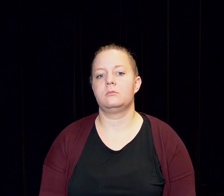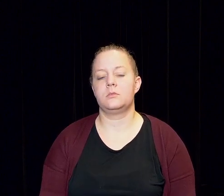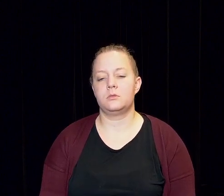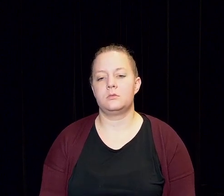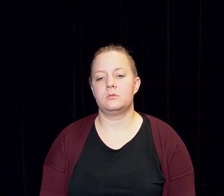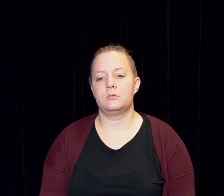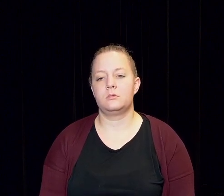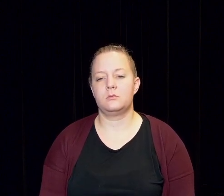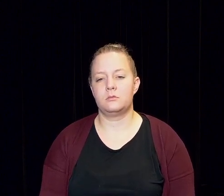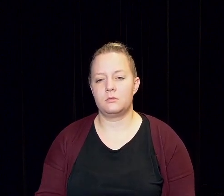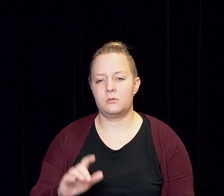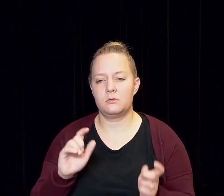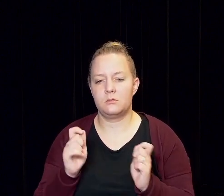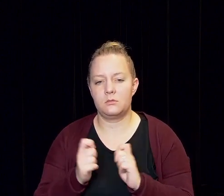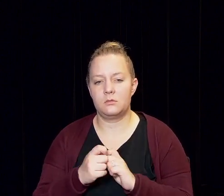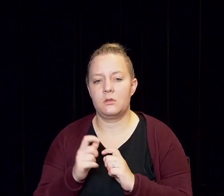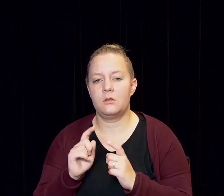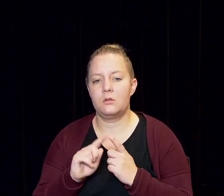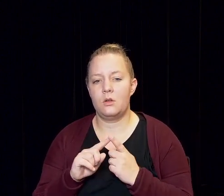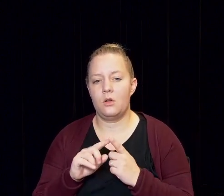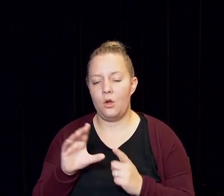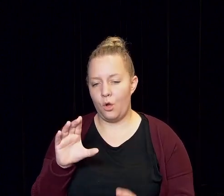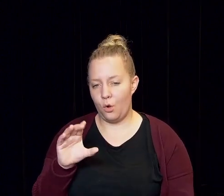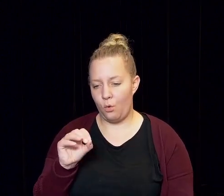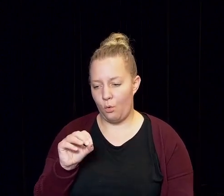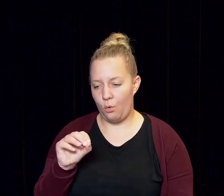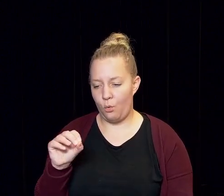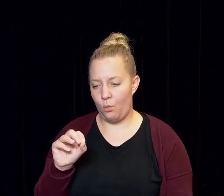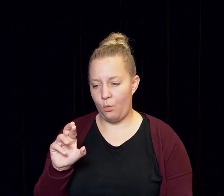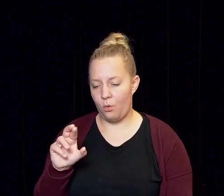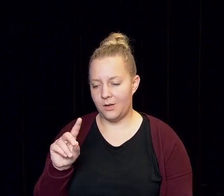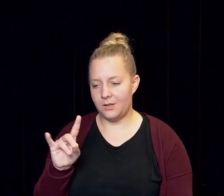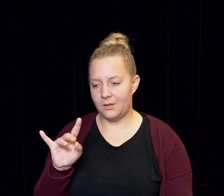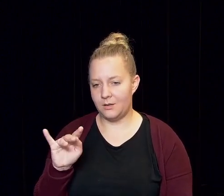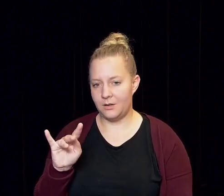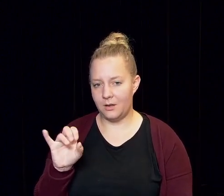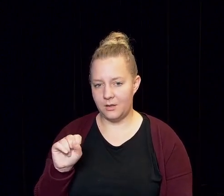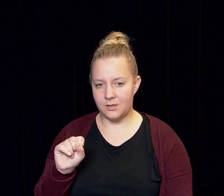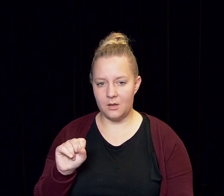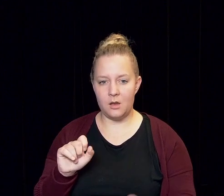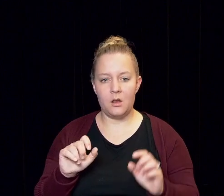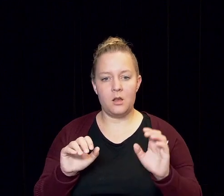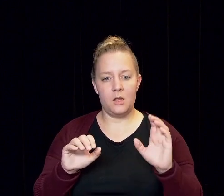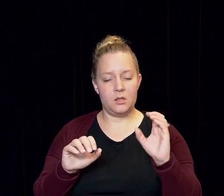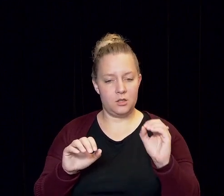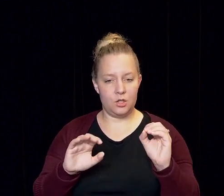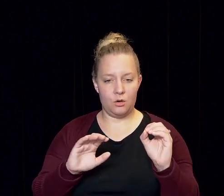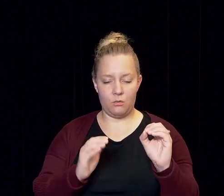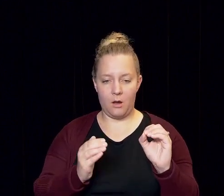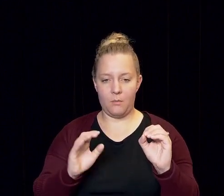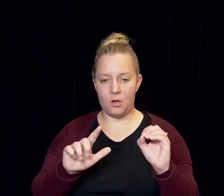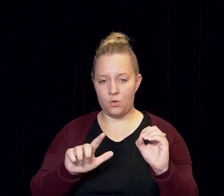Turning all those into coordinates, right here, I know this is like the point 0 comma 24.